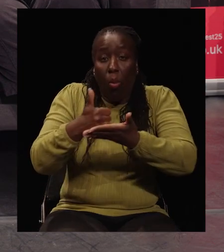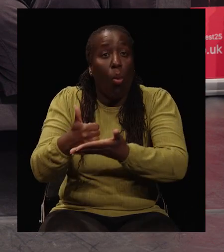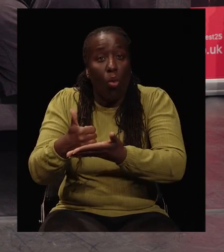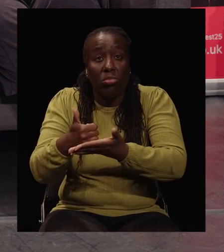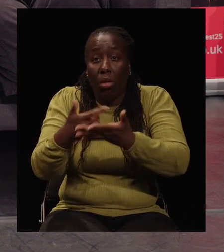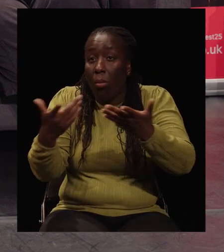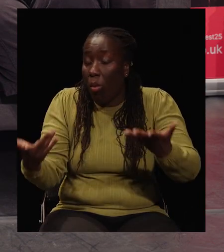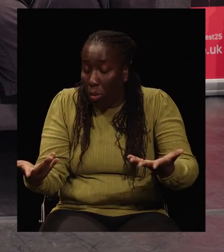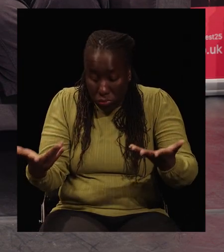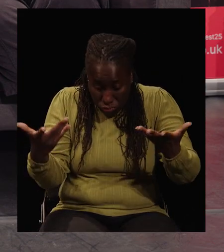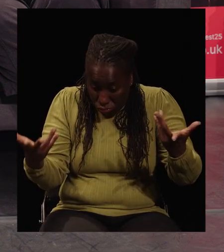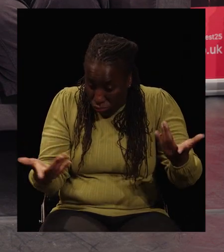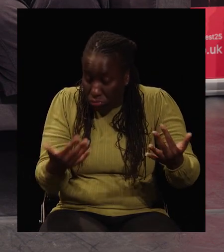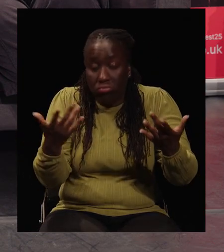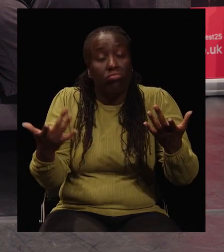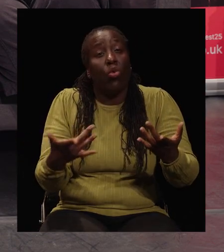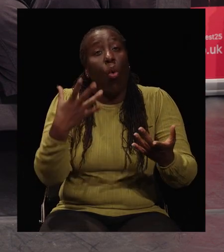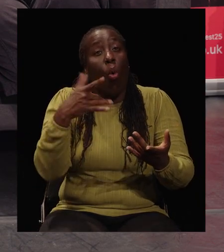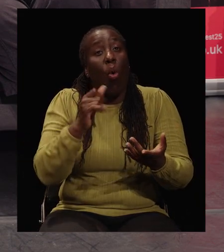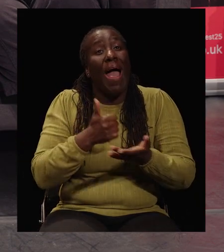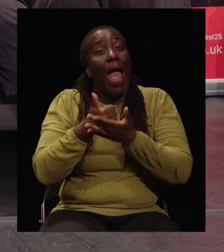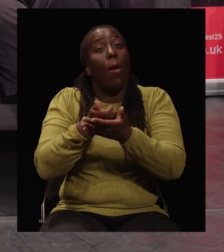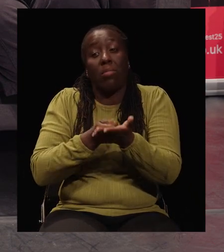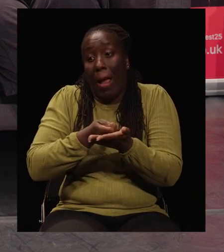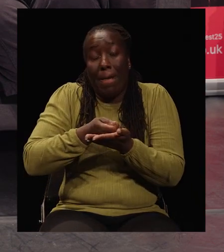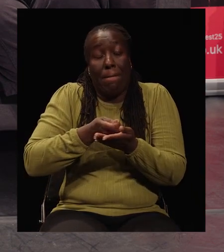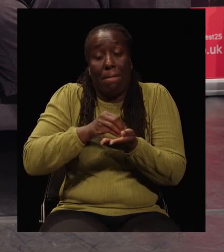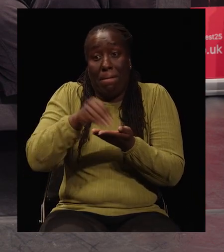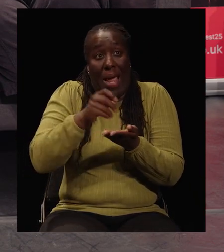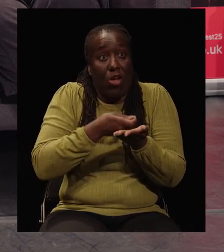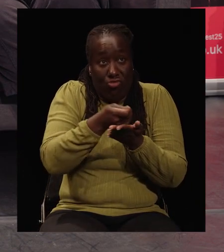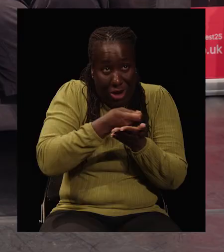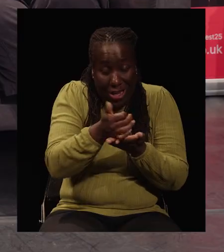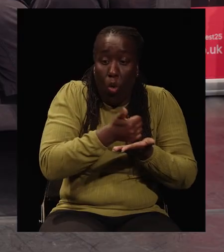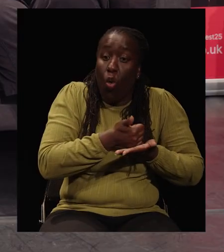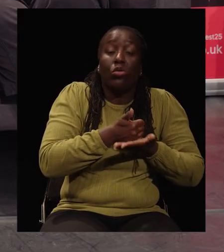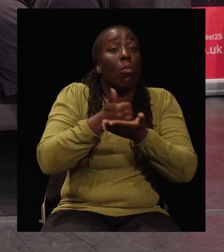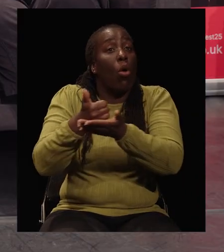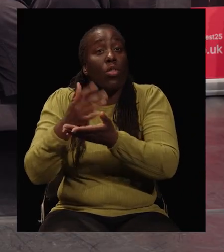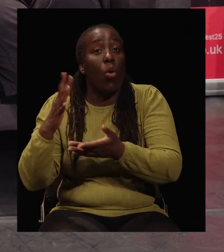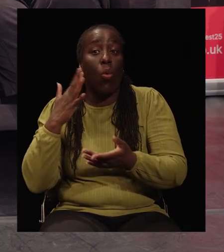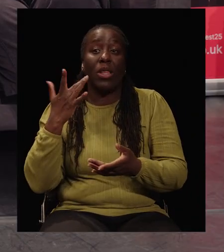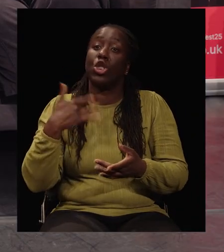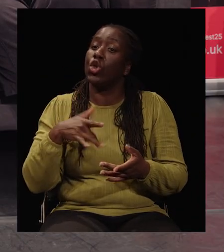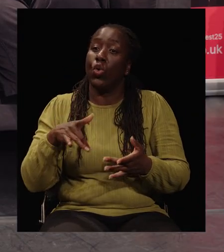or, you know, pay their rent or, you know, support them while they do an internship for free.